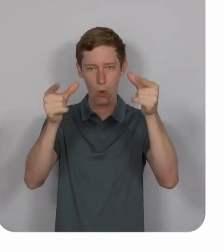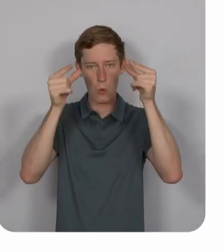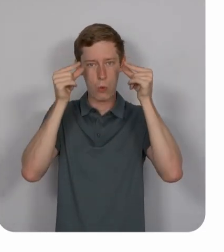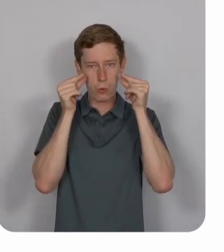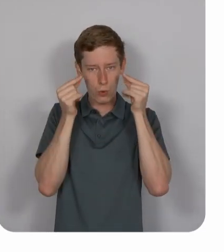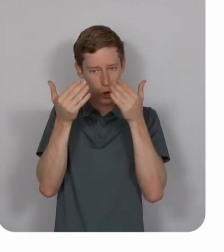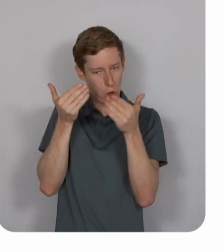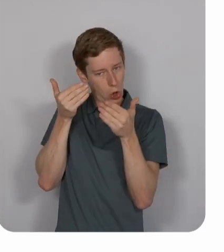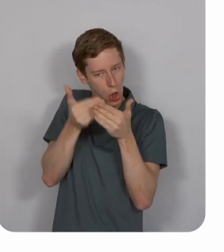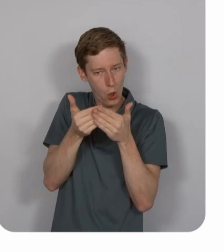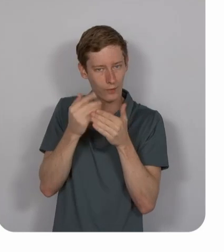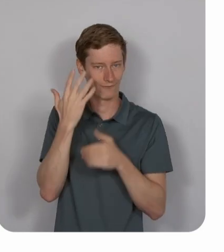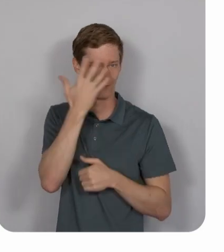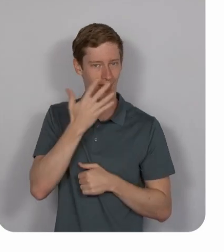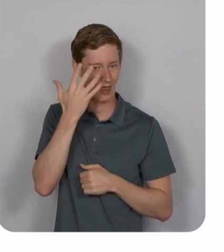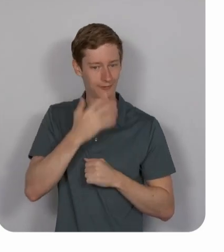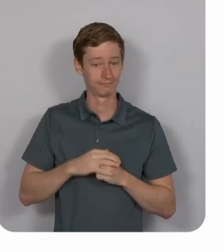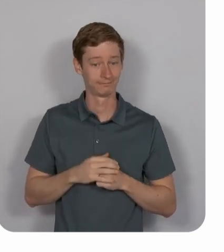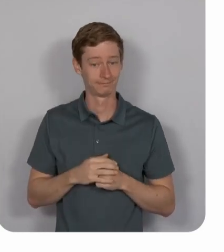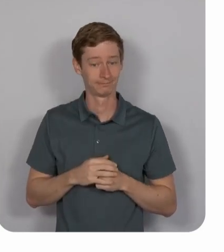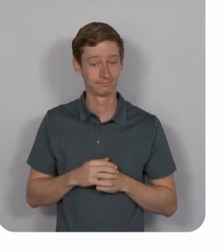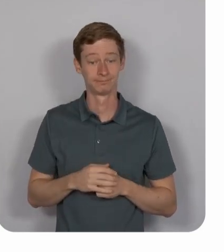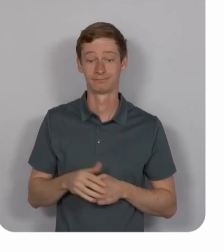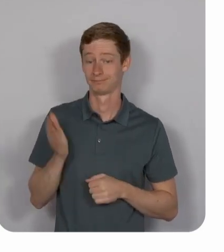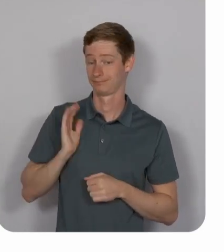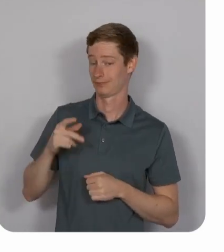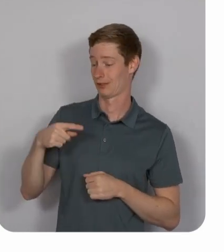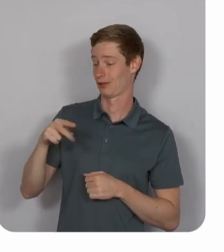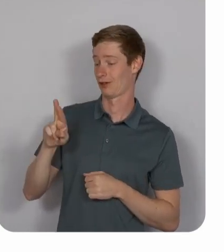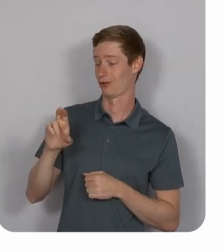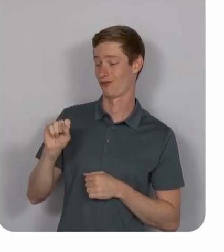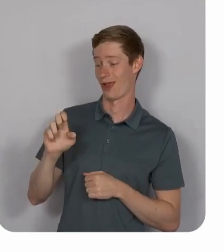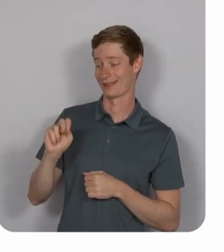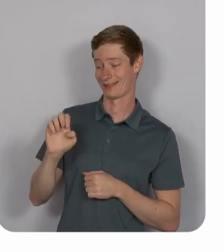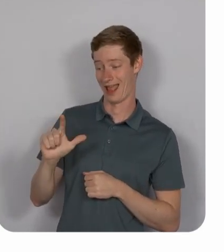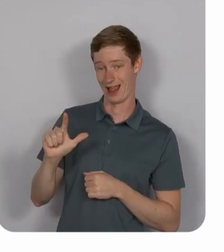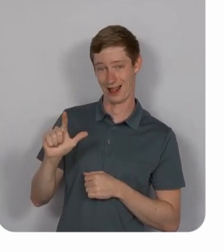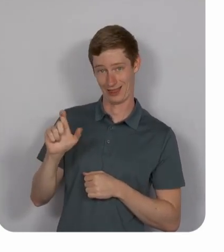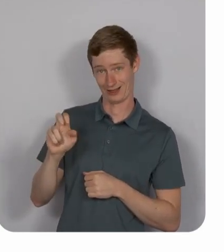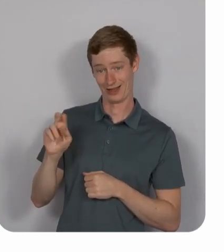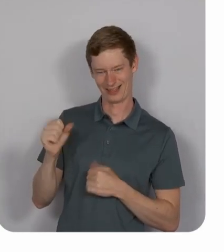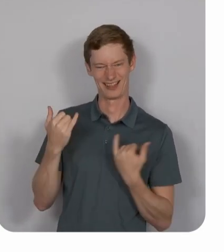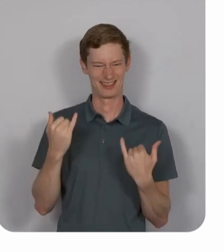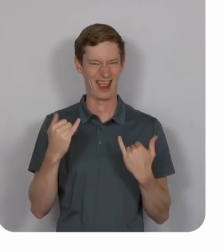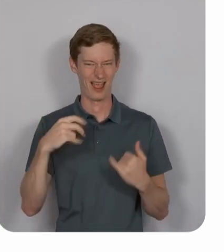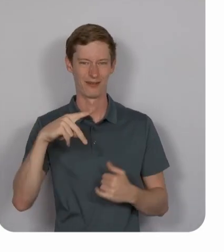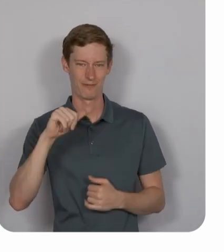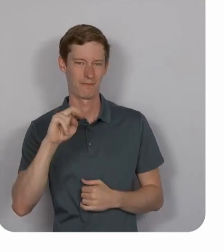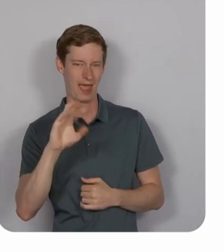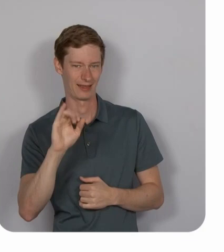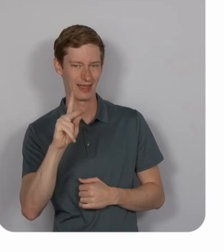Of course, the upgrade from Fresnel to pancake lenses comes with a significant improvement in image clarity as well.